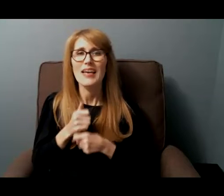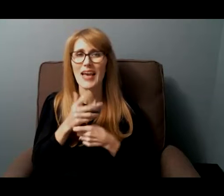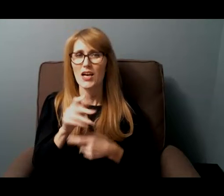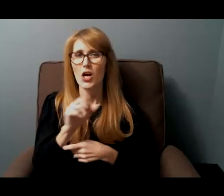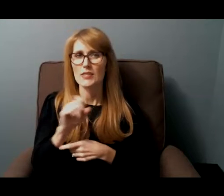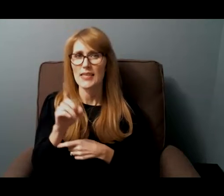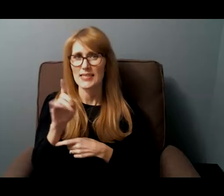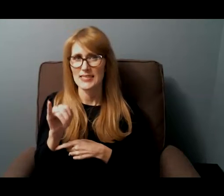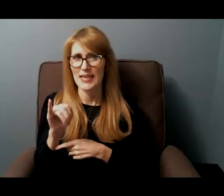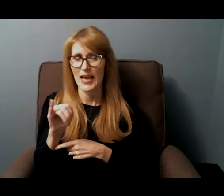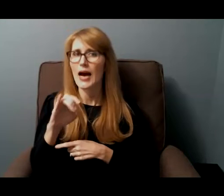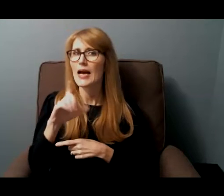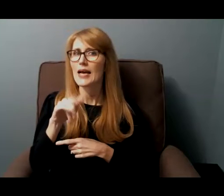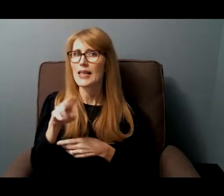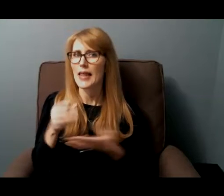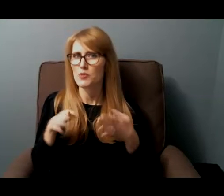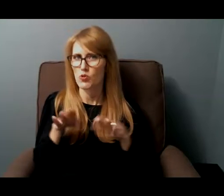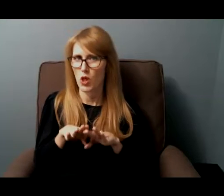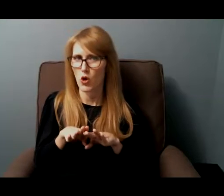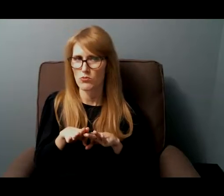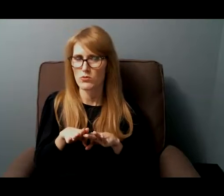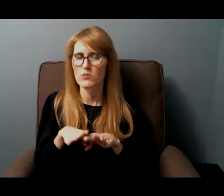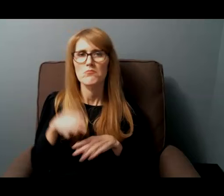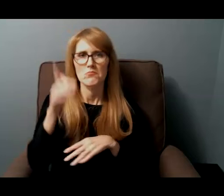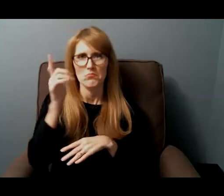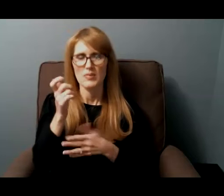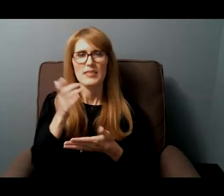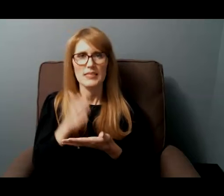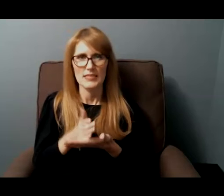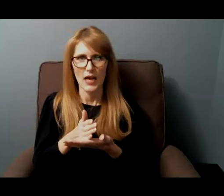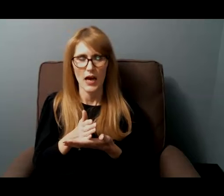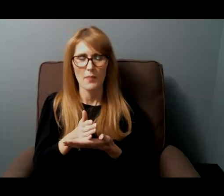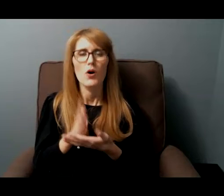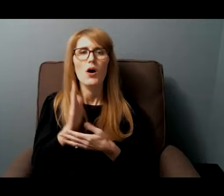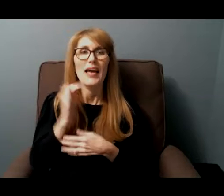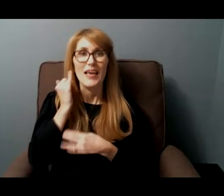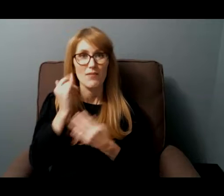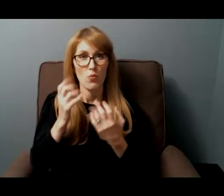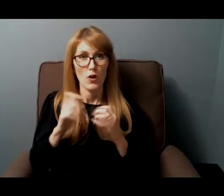claim to close, the benefit to stop, and it would require a type of reapplication to get it back.